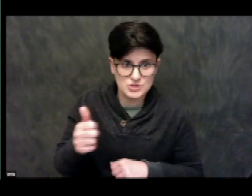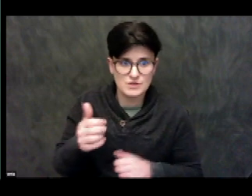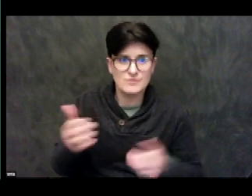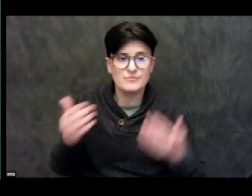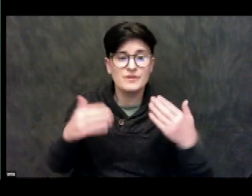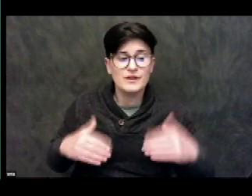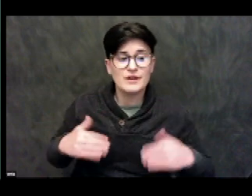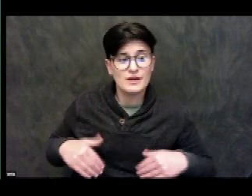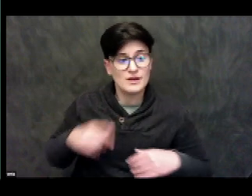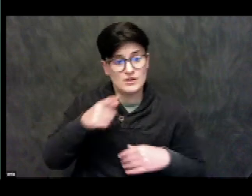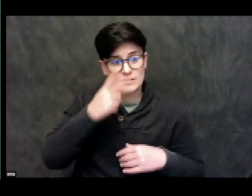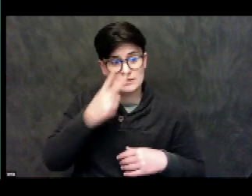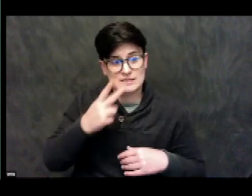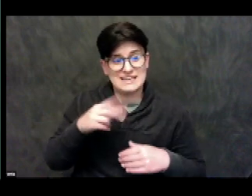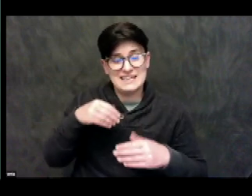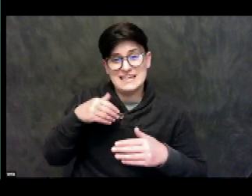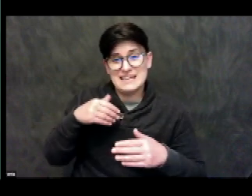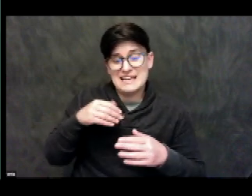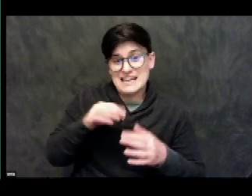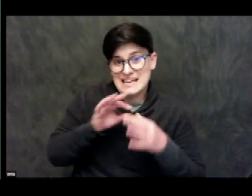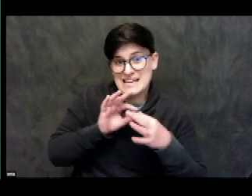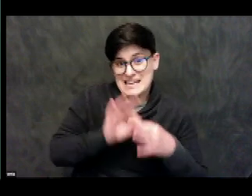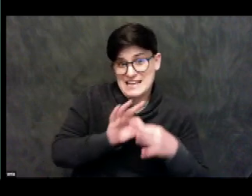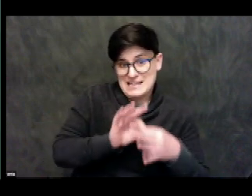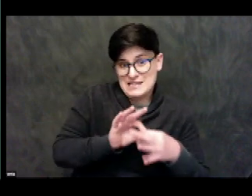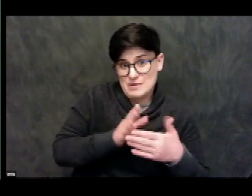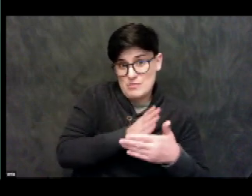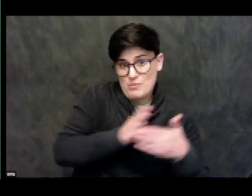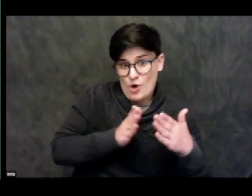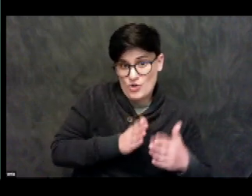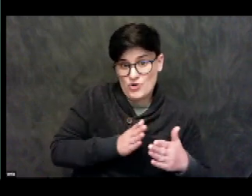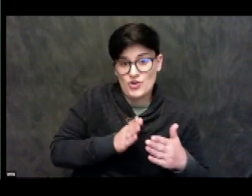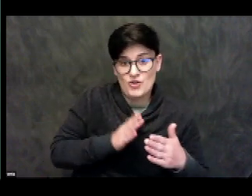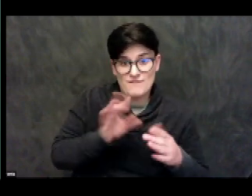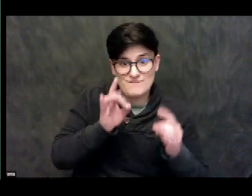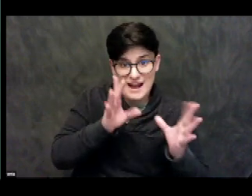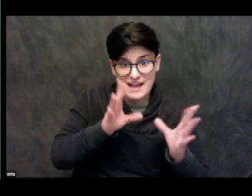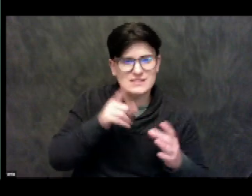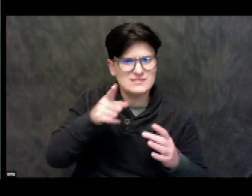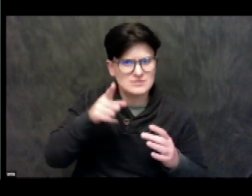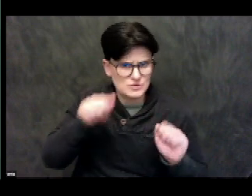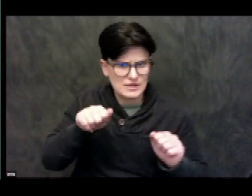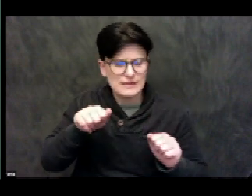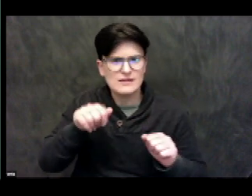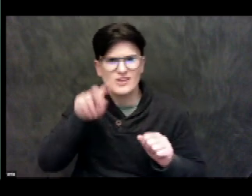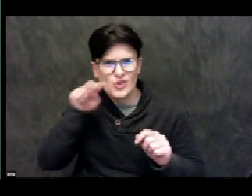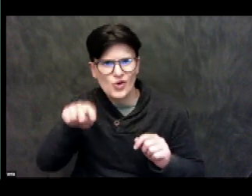you need to also discuss caregiver abuse, which can be common for people that may have